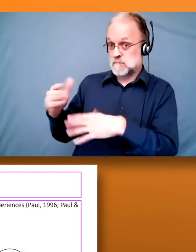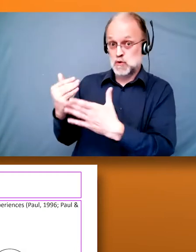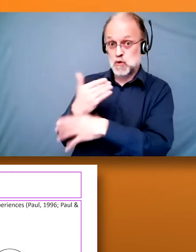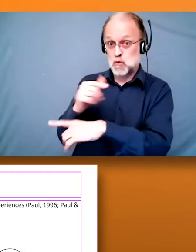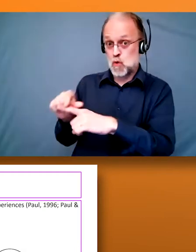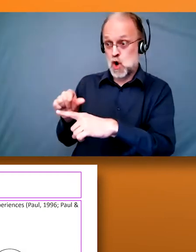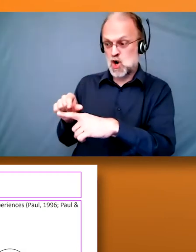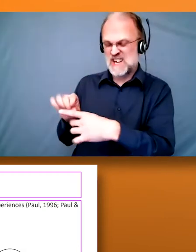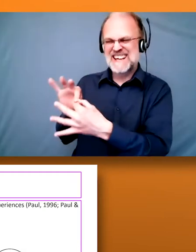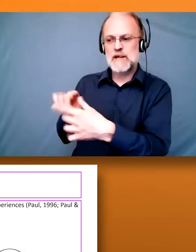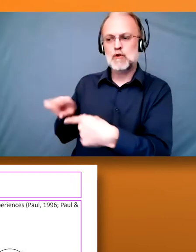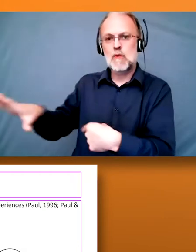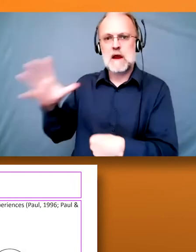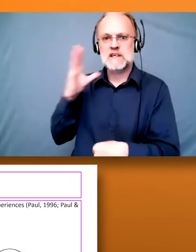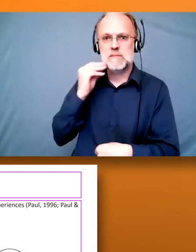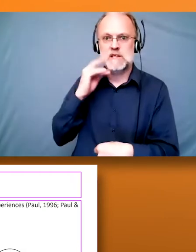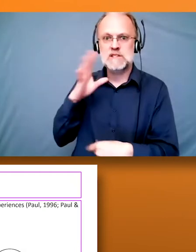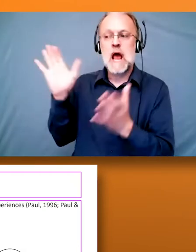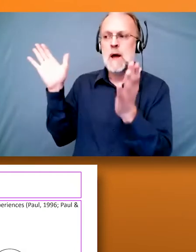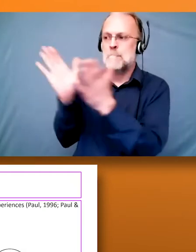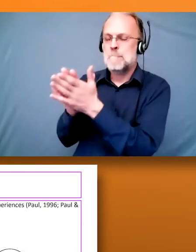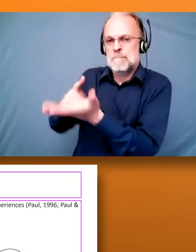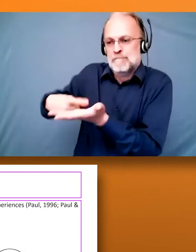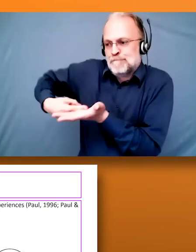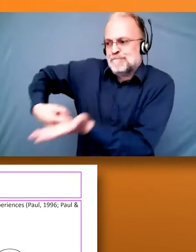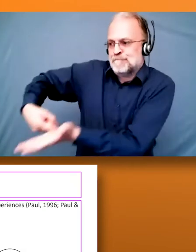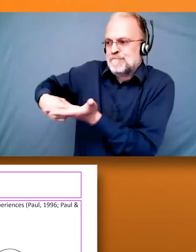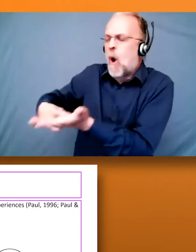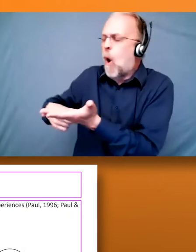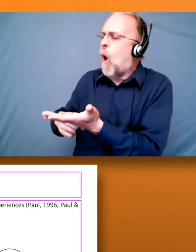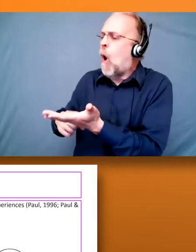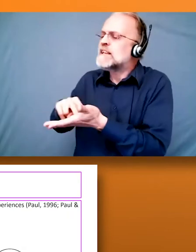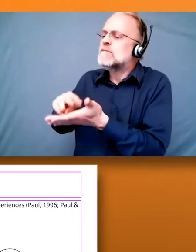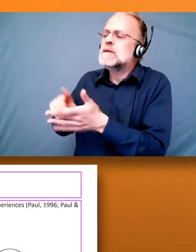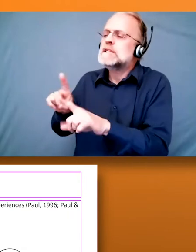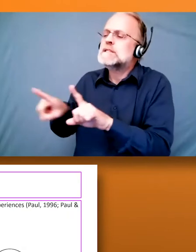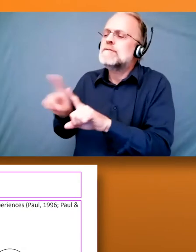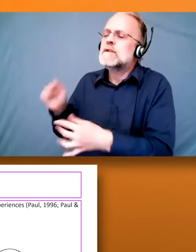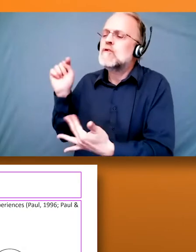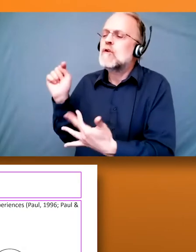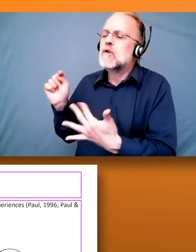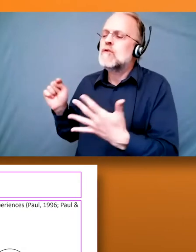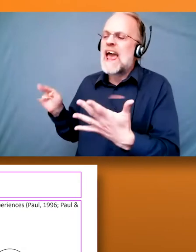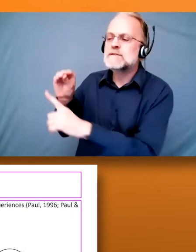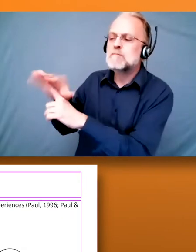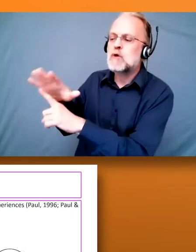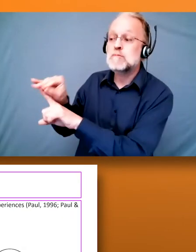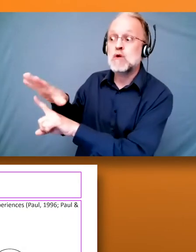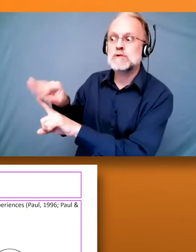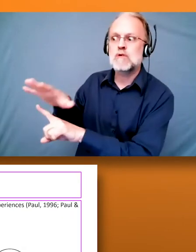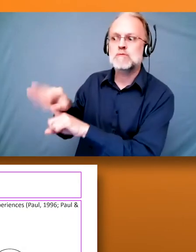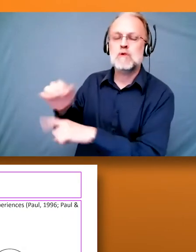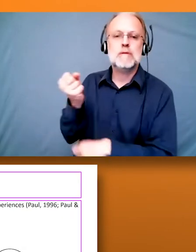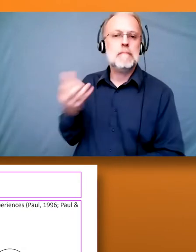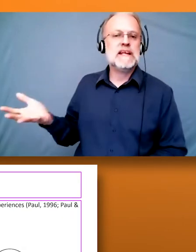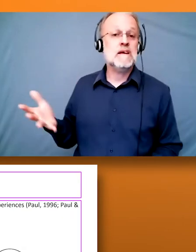back to the students' experiences, we can have those discussions about the multiple meanings, we also can provide multiple exposures.